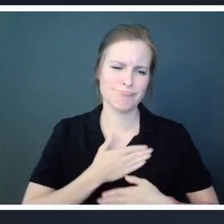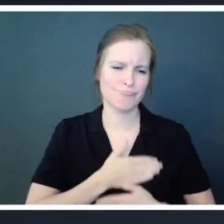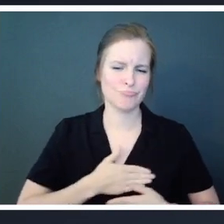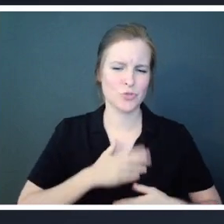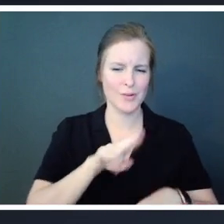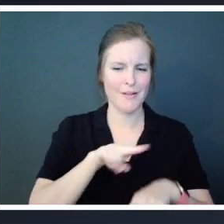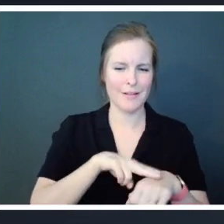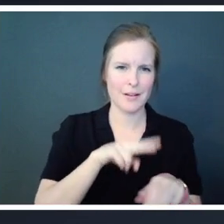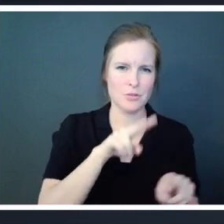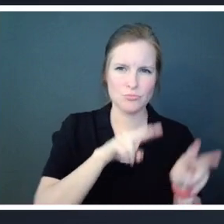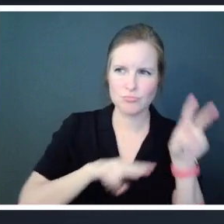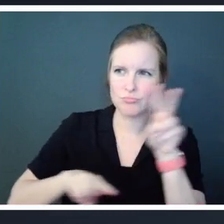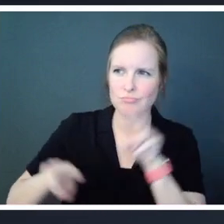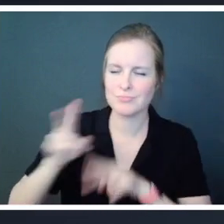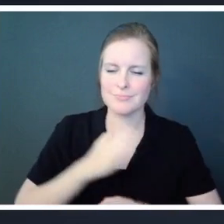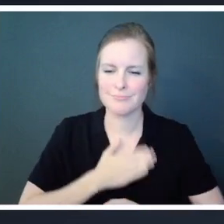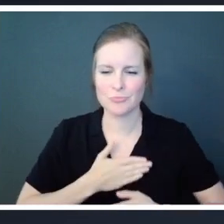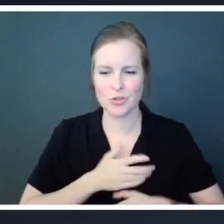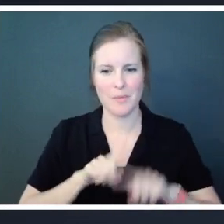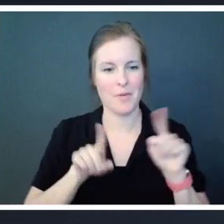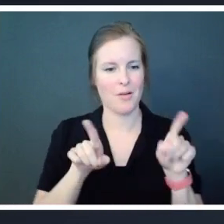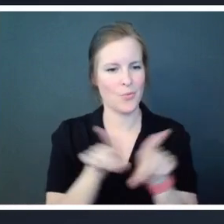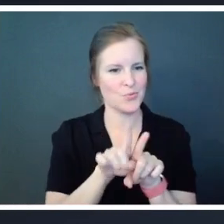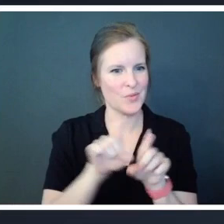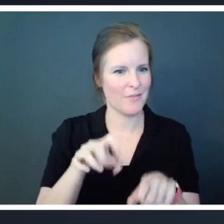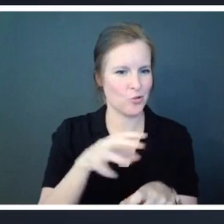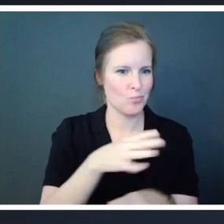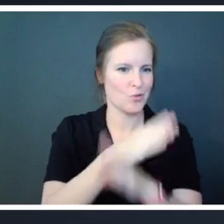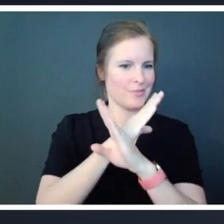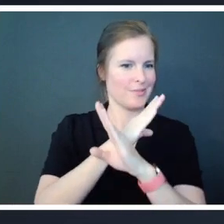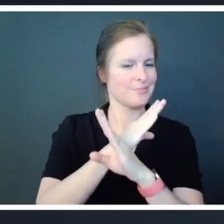story of conservation and stamps. So, I'm going to now turn it over to